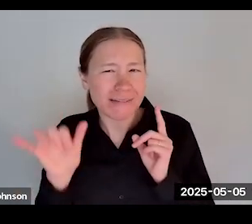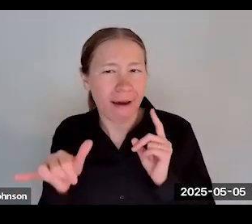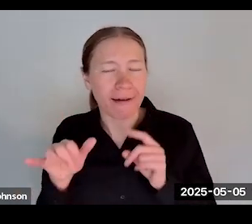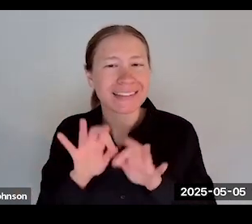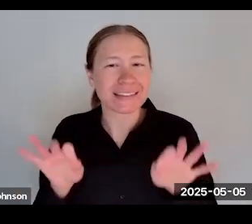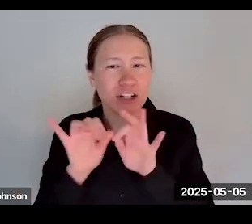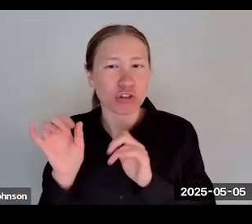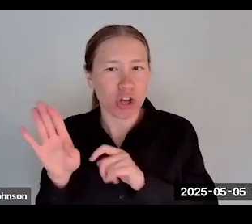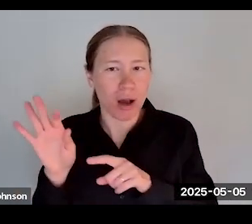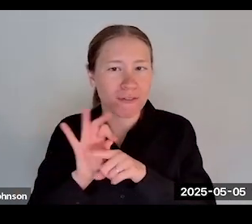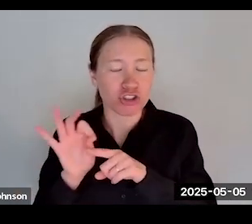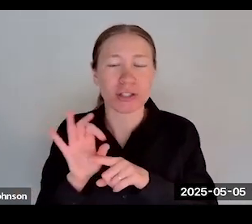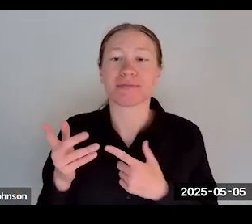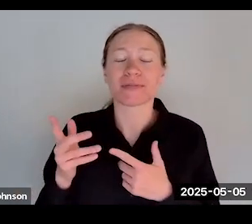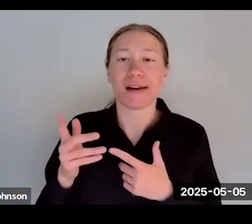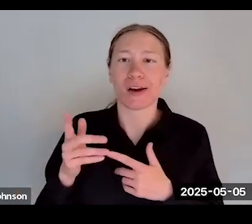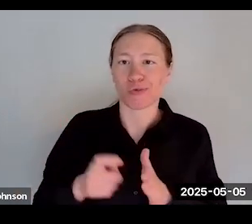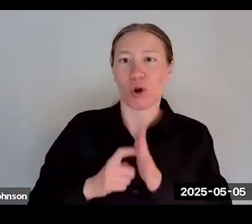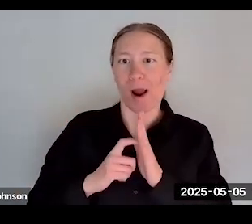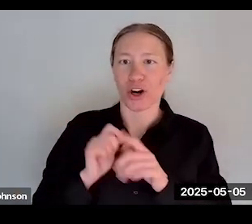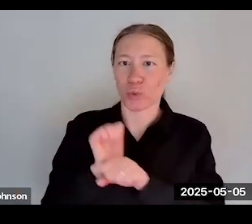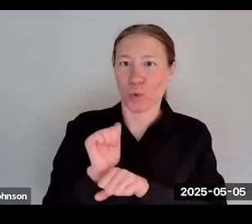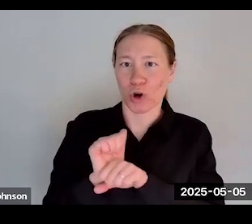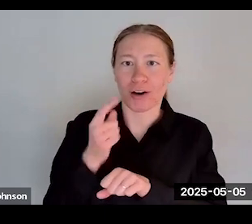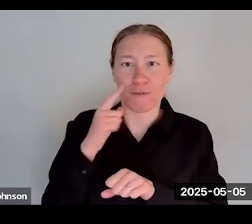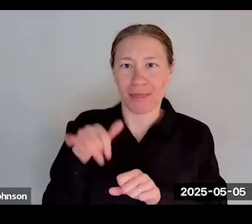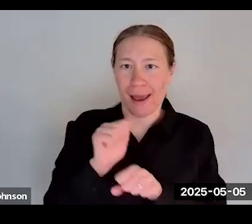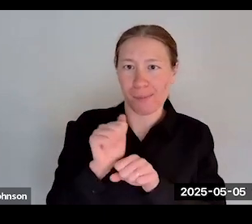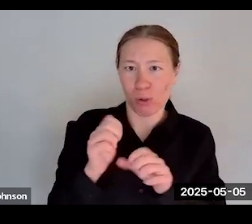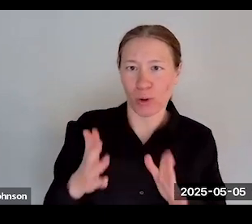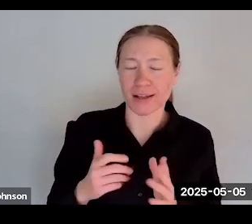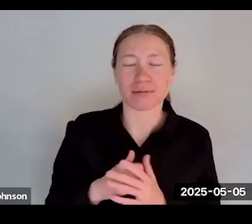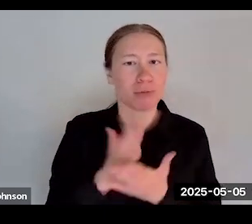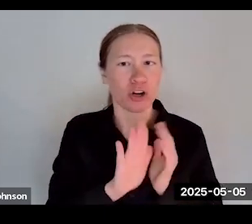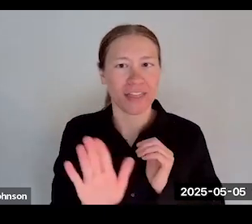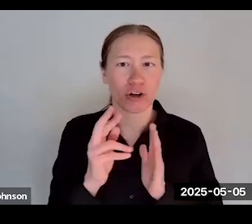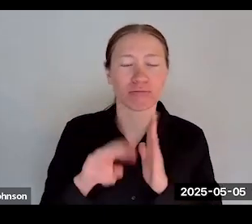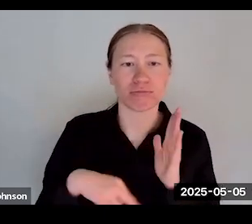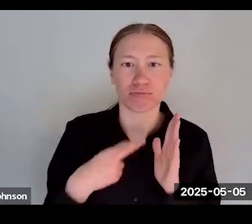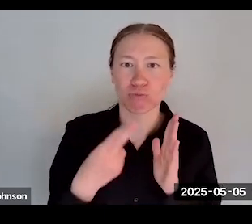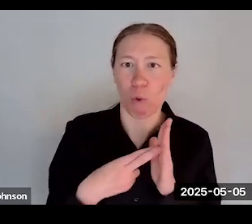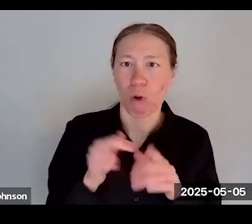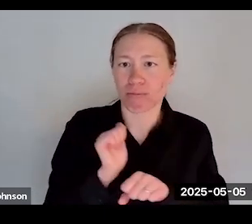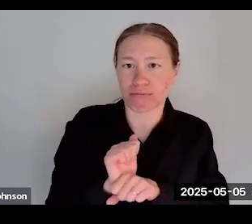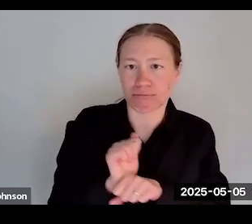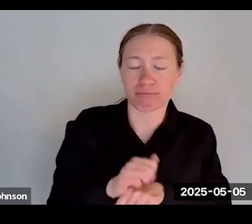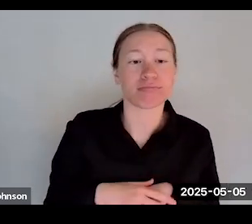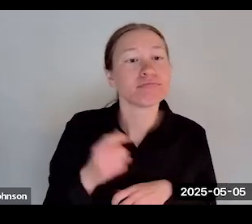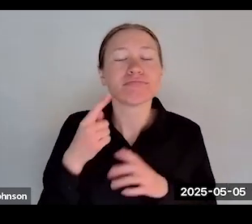It's a duty that an employee must perform as part of their job. Examples of essential job functions are a truck driver,